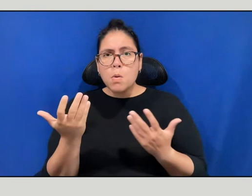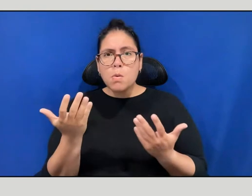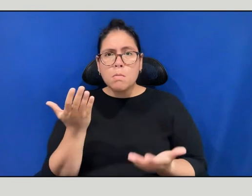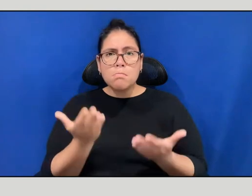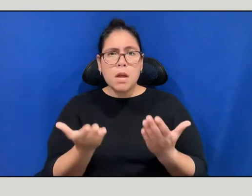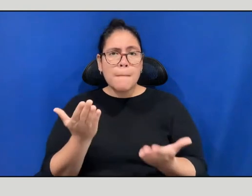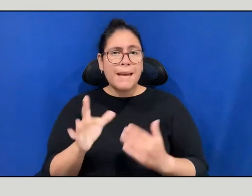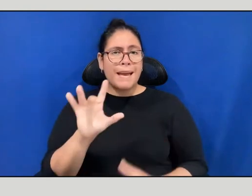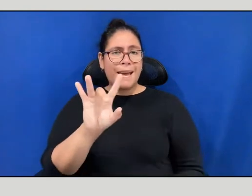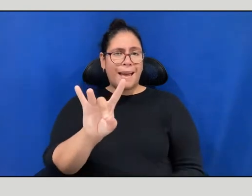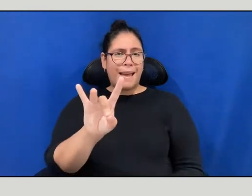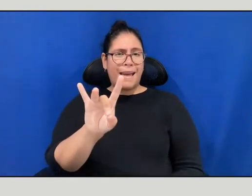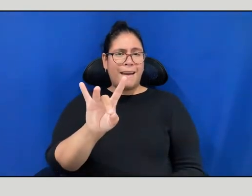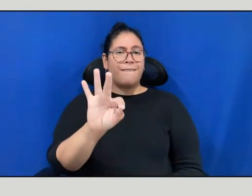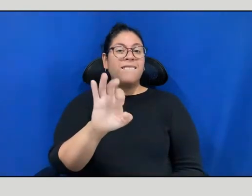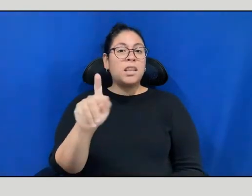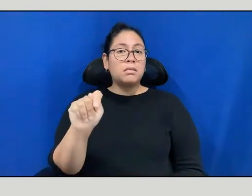Yep, it's a big one, yes, and it's part of...